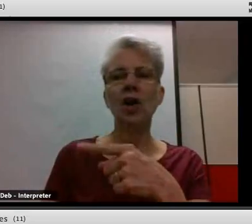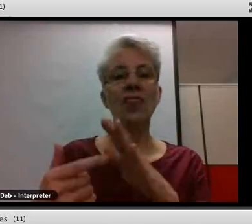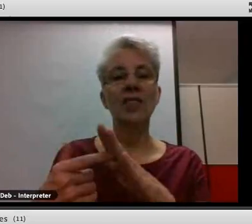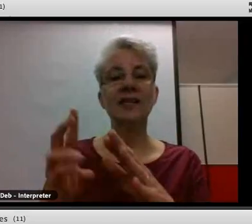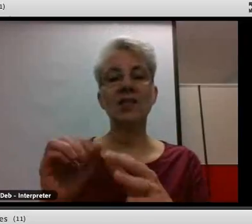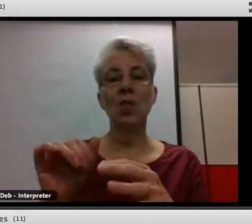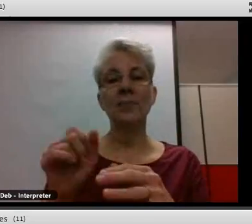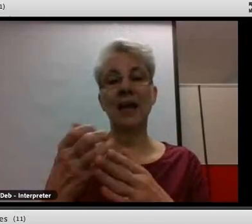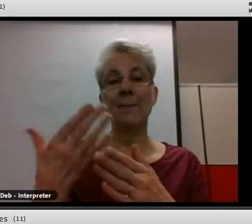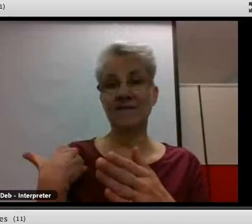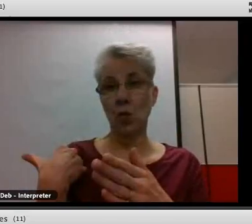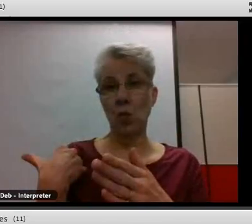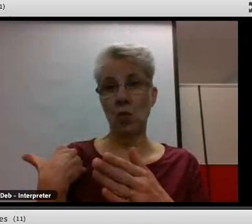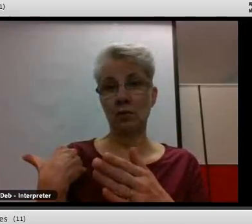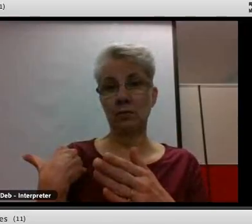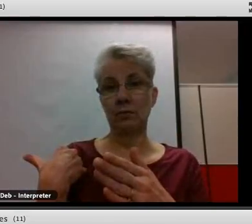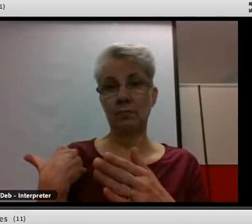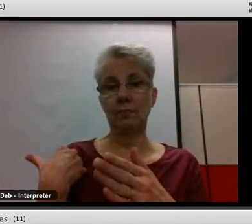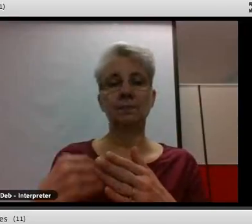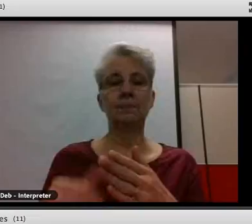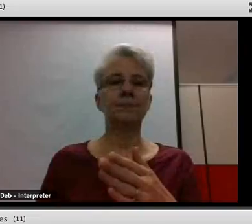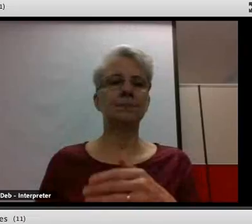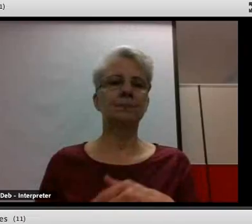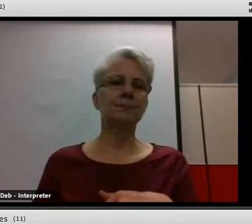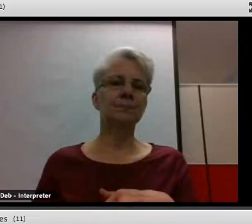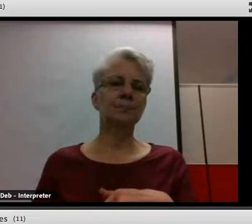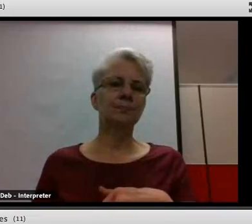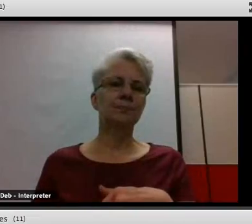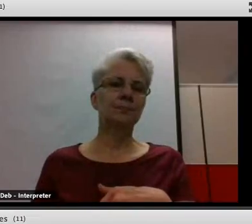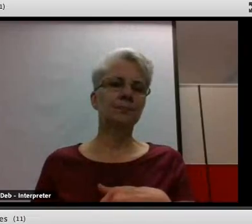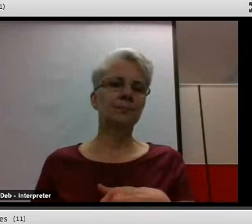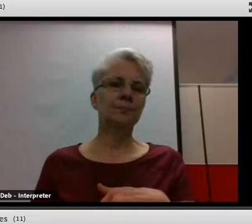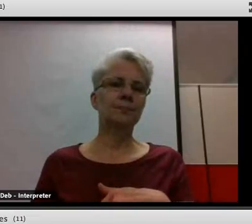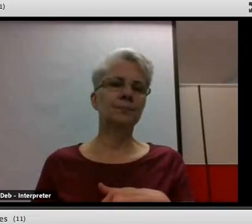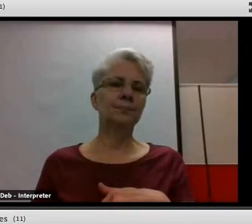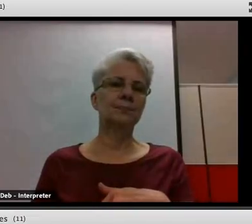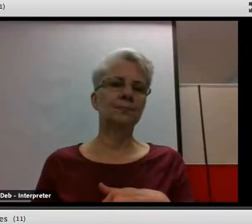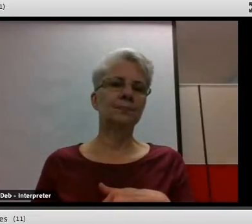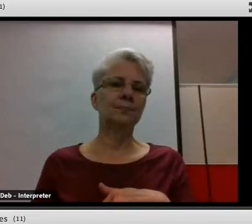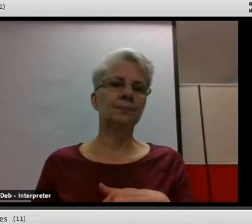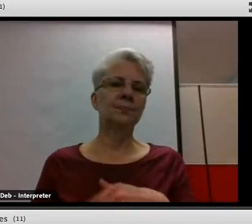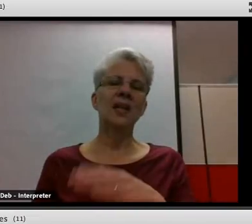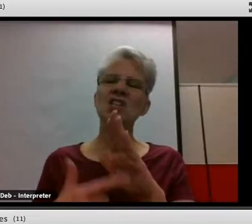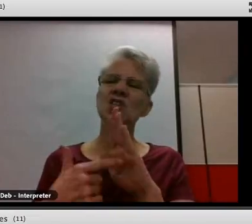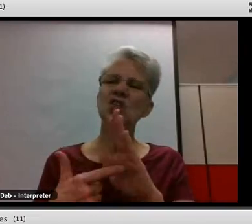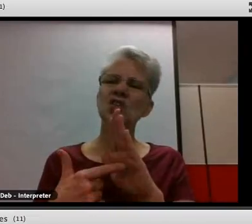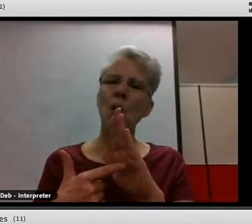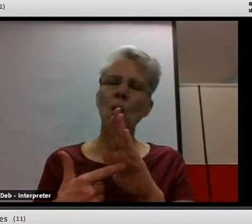which is a free download, you can actually have a screen reader in your library on your computers.